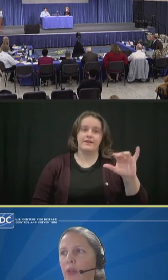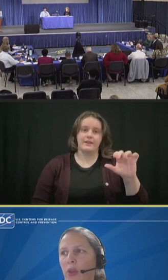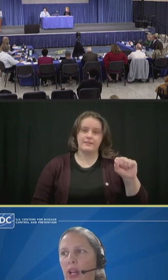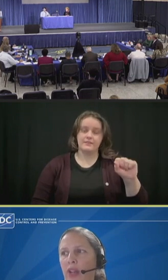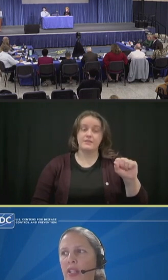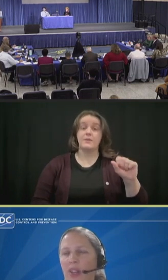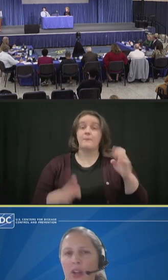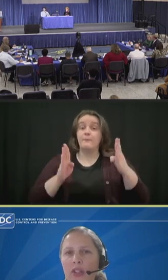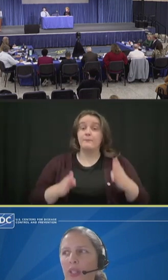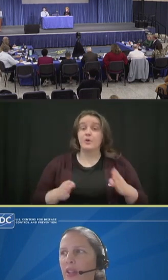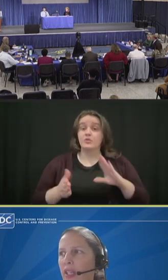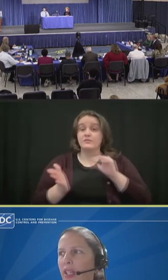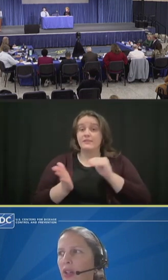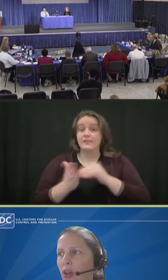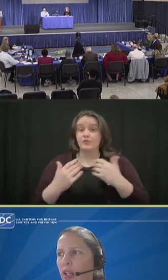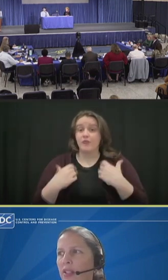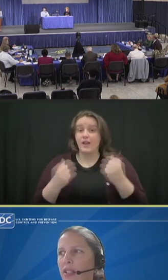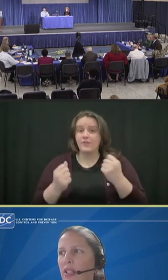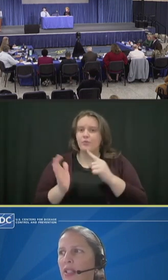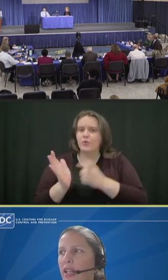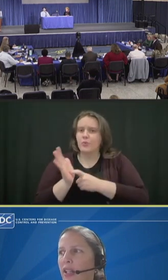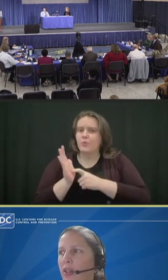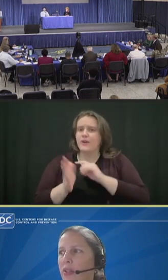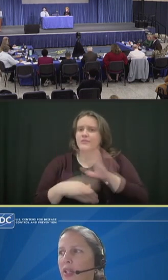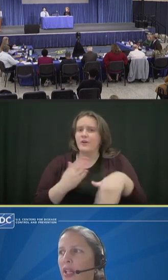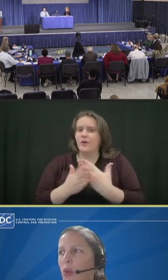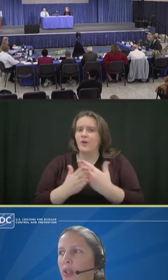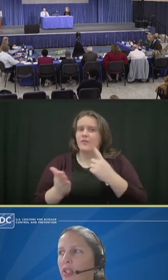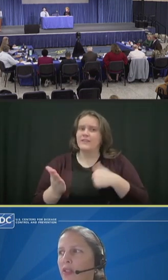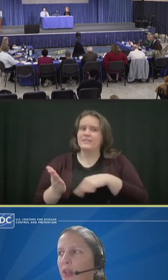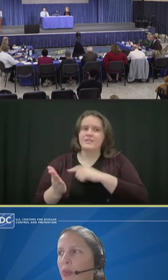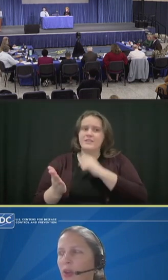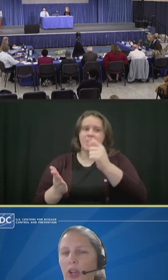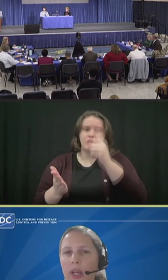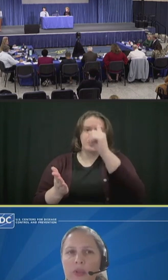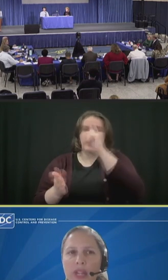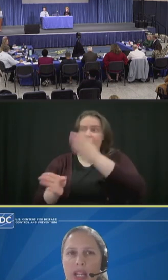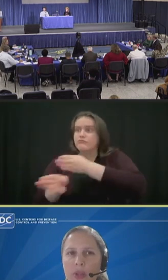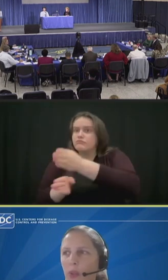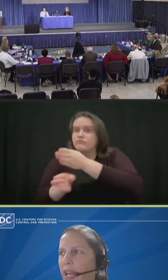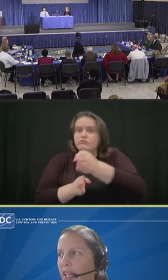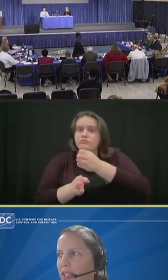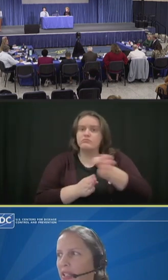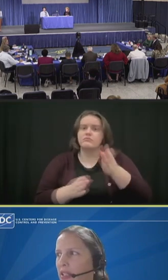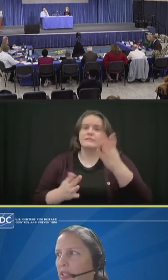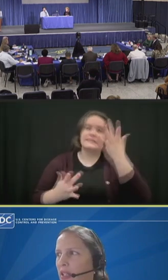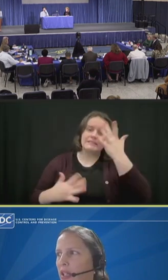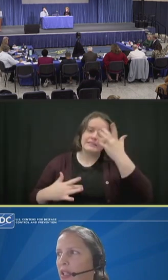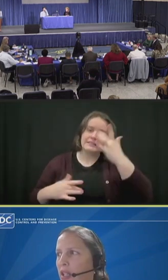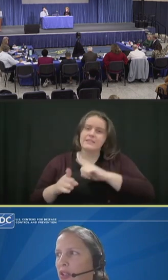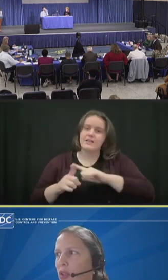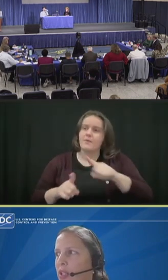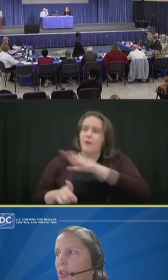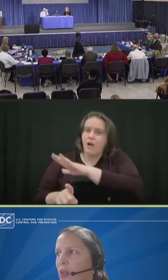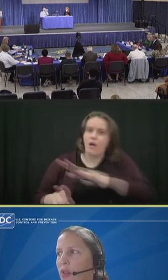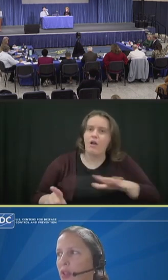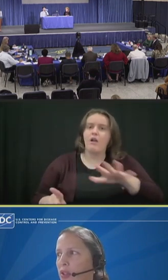requires us all to be thinking across disease silos and work to develop programs with equitable access, not doing so results in